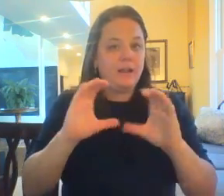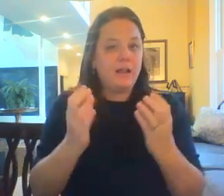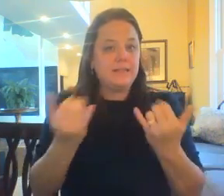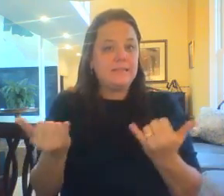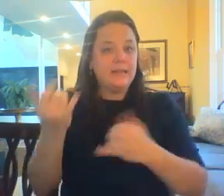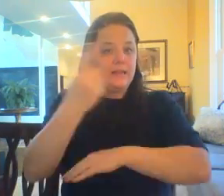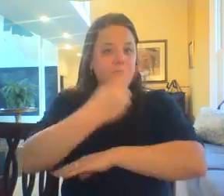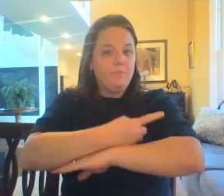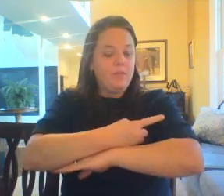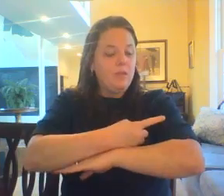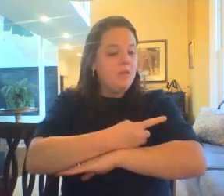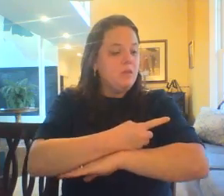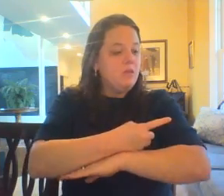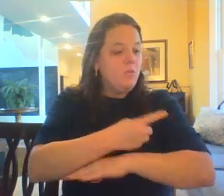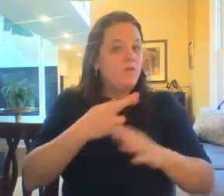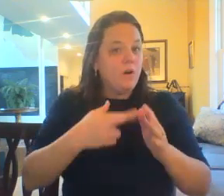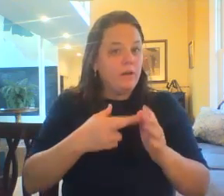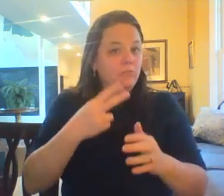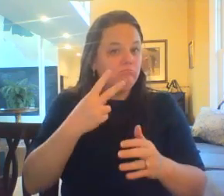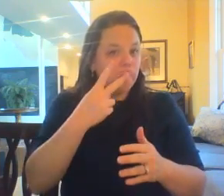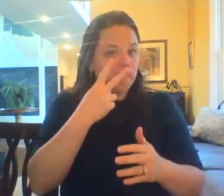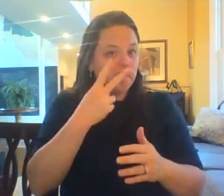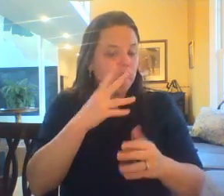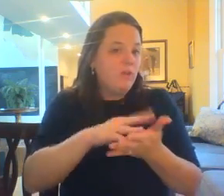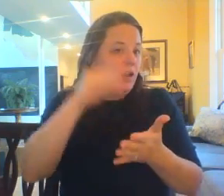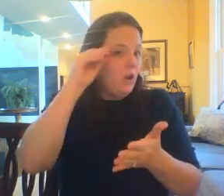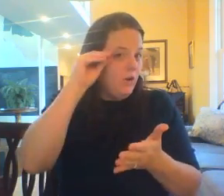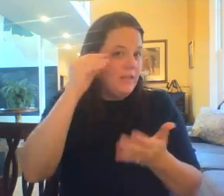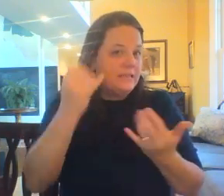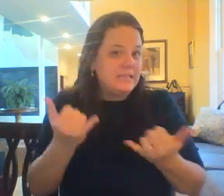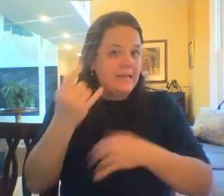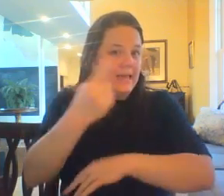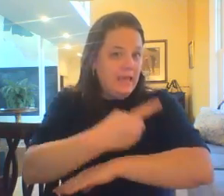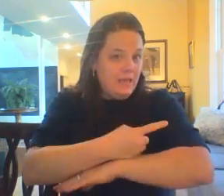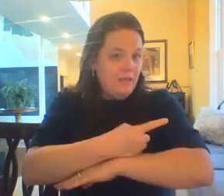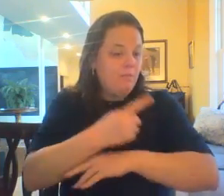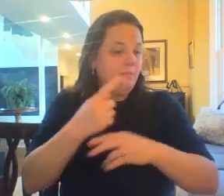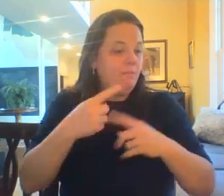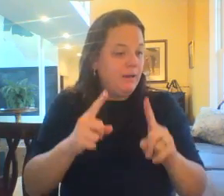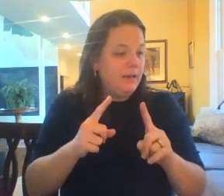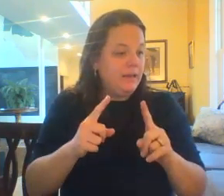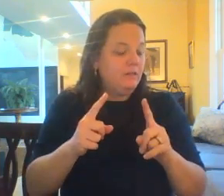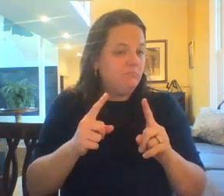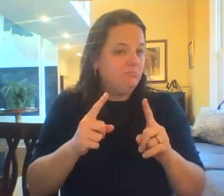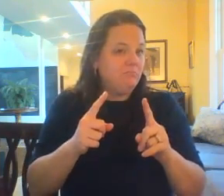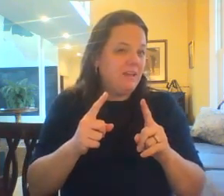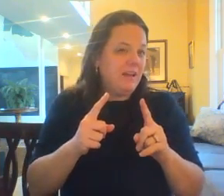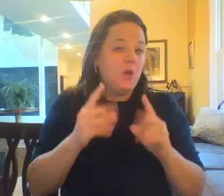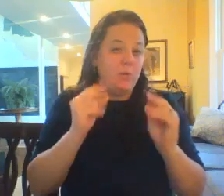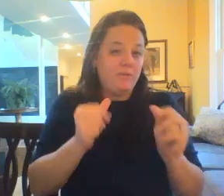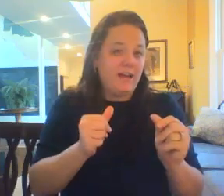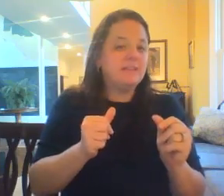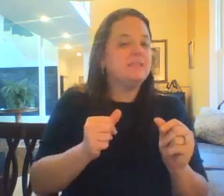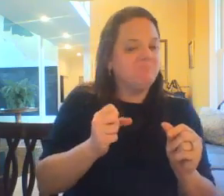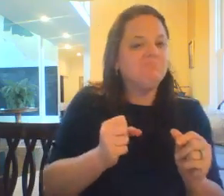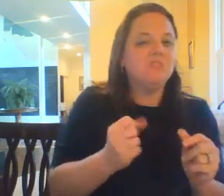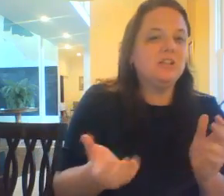class today we've already learned these today but I know we went fast so let's We've already learned these today, but I know we went fast so let's do them again.